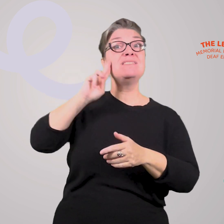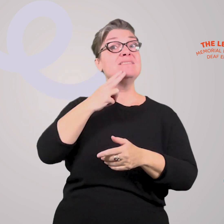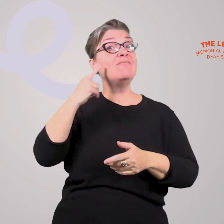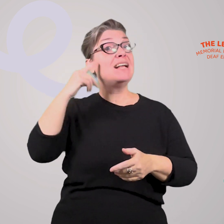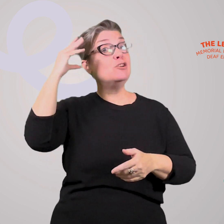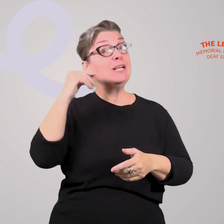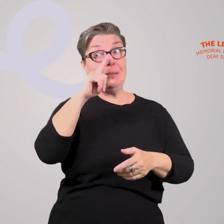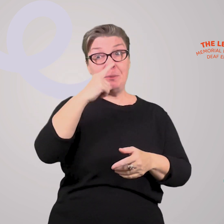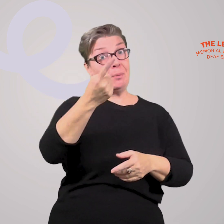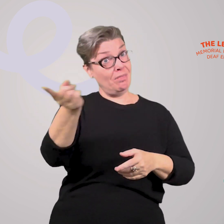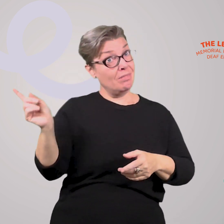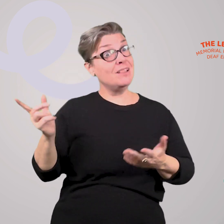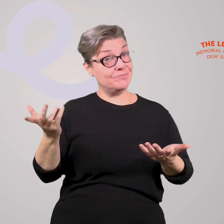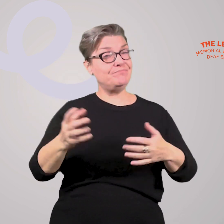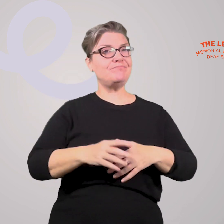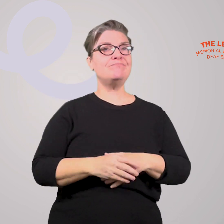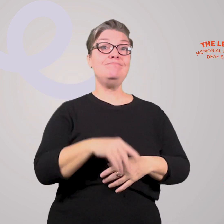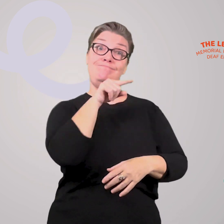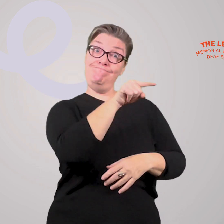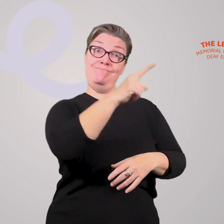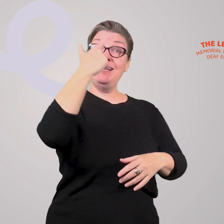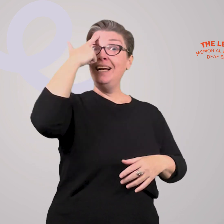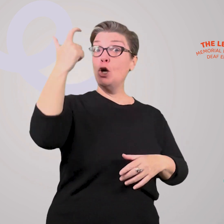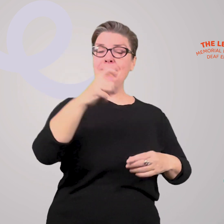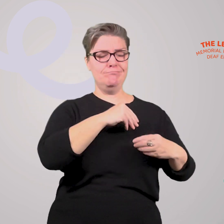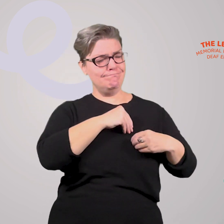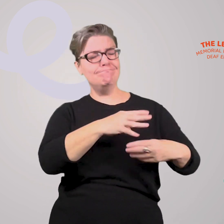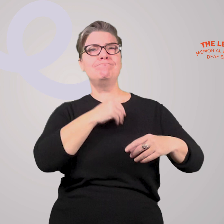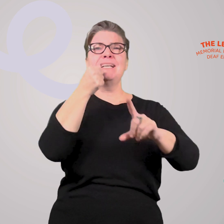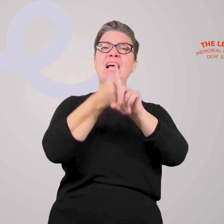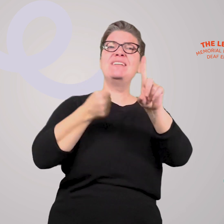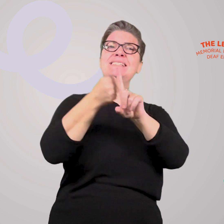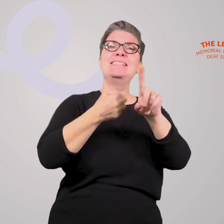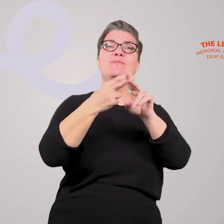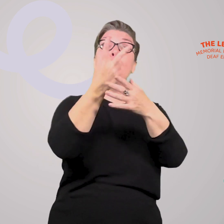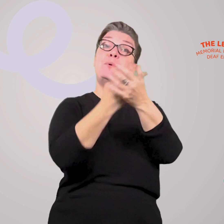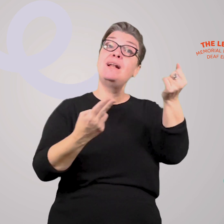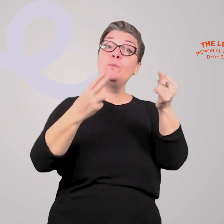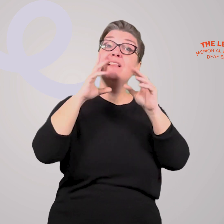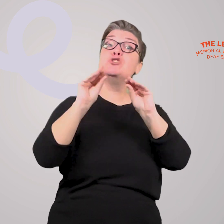support, mentorship, and guidance directly from individuals who are Deaf and hard-of-hearing themselves.